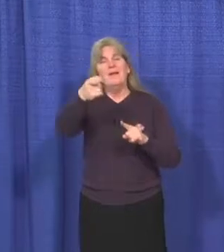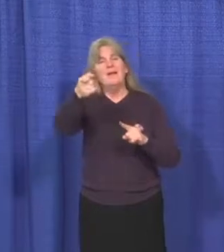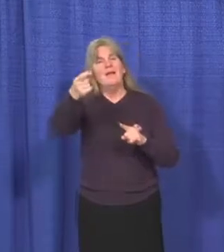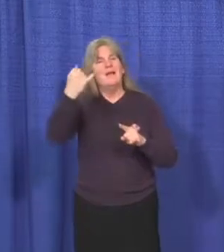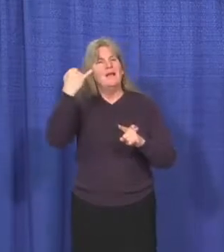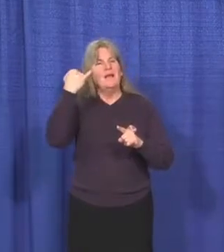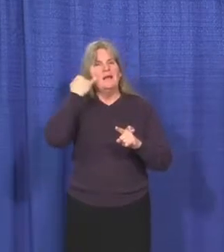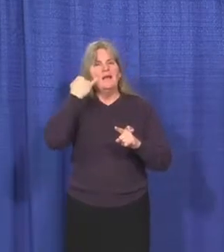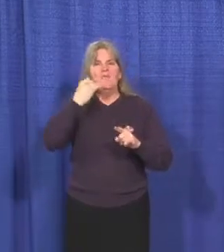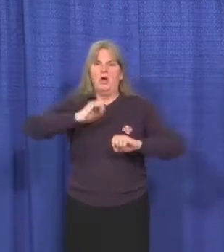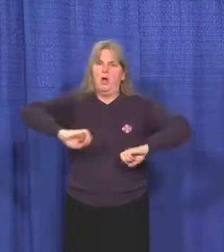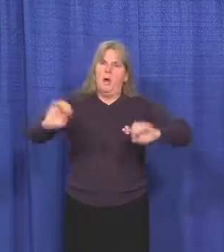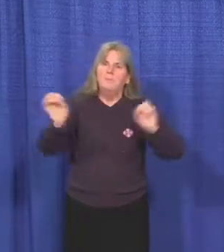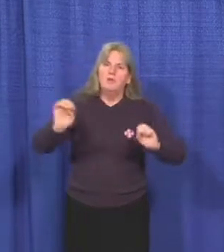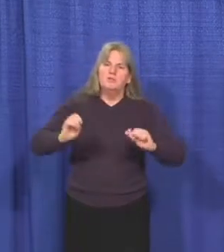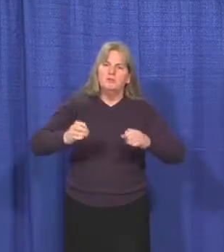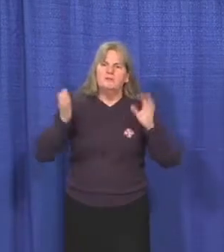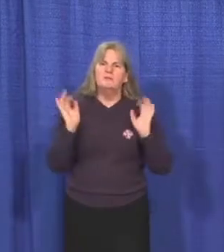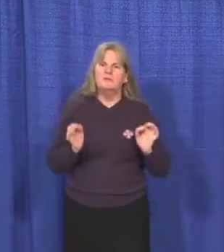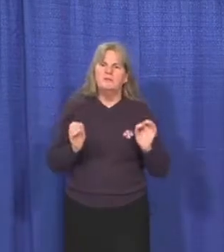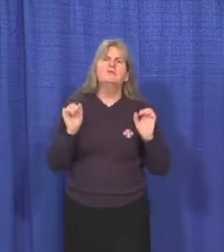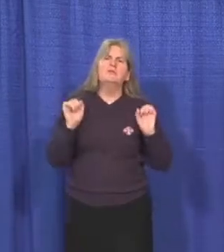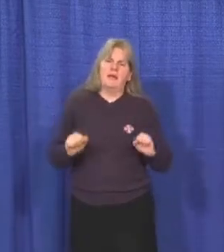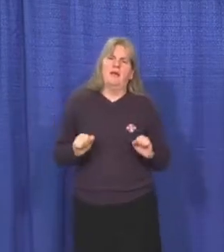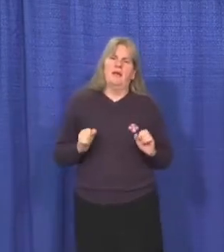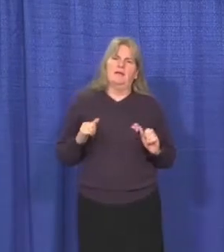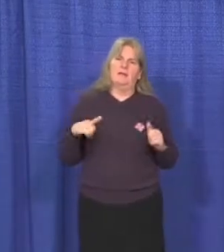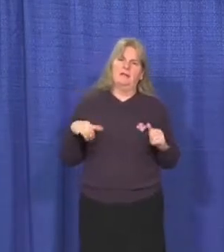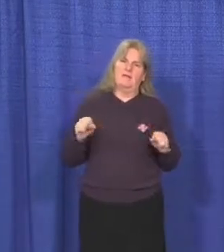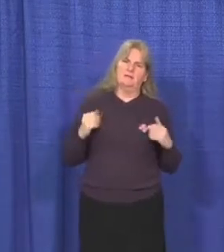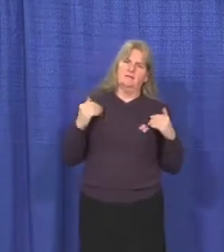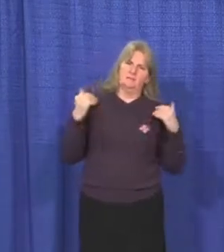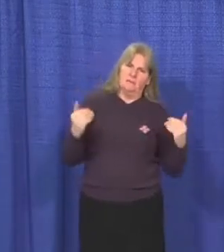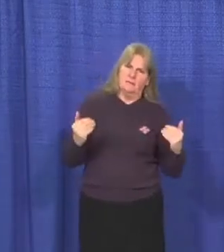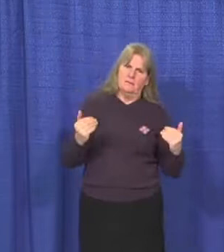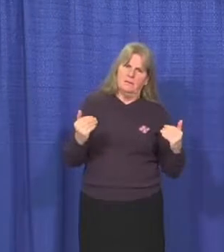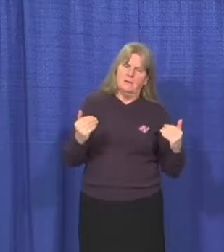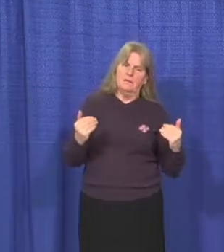to make an urgent decision we don't have that capacity.